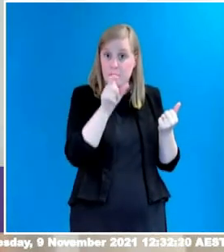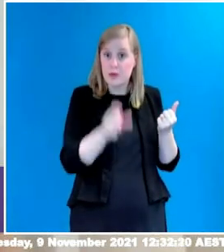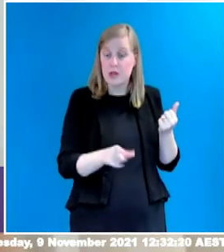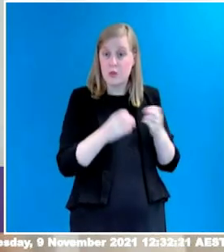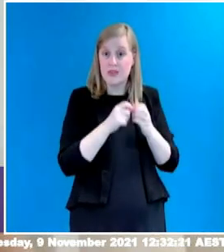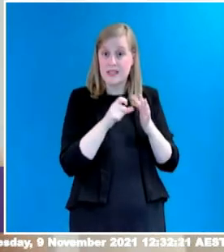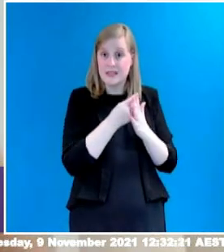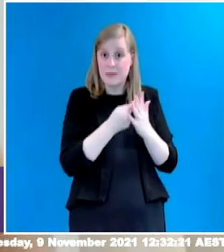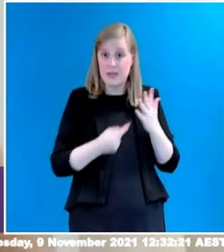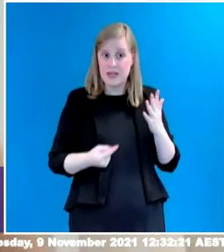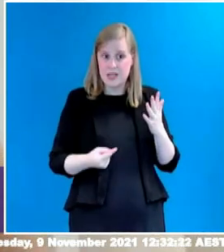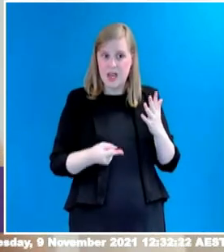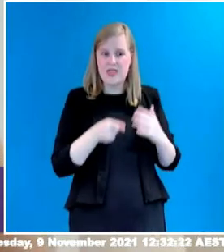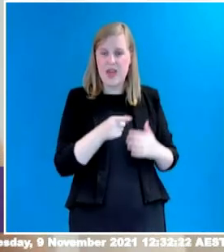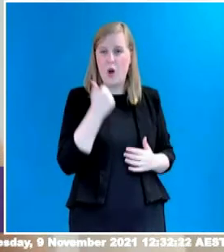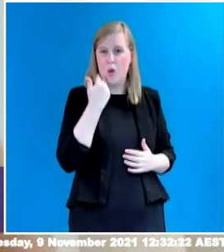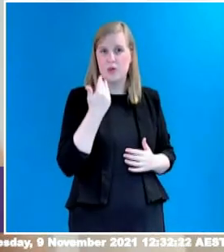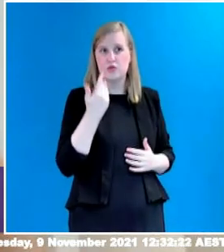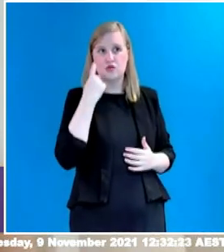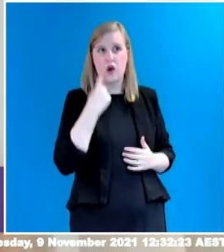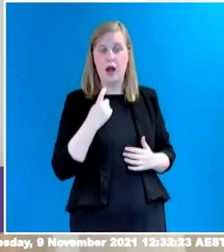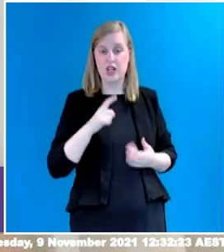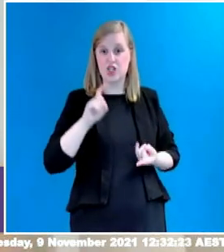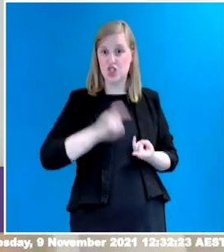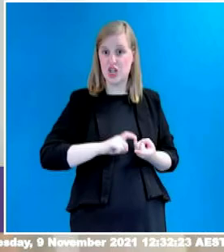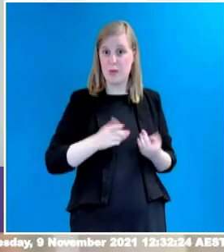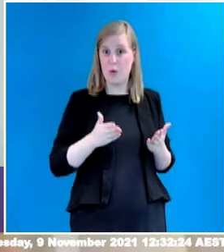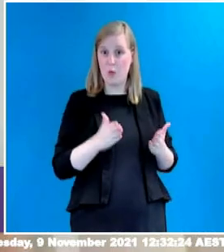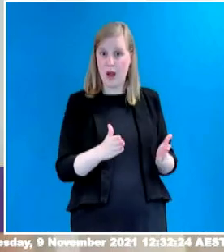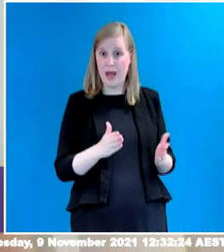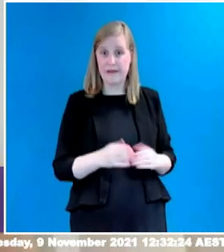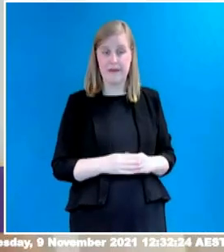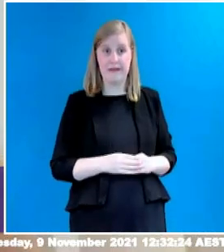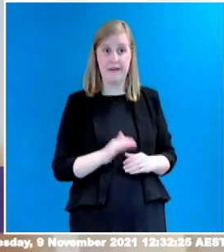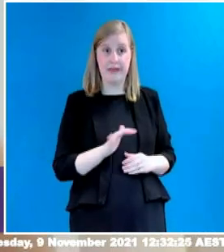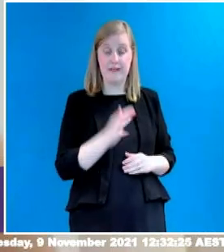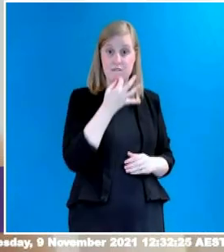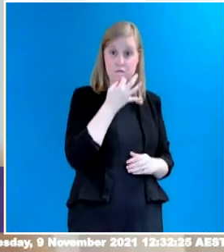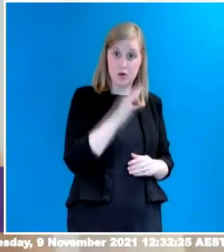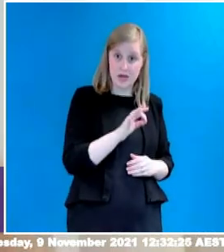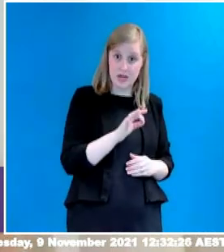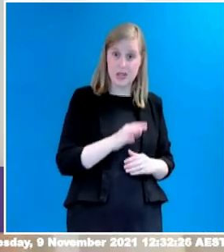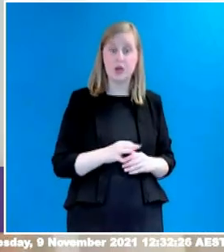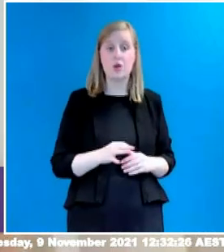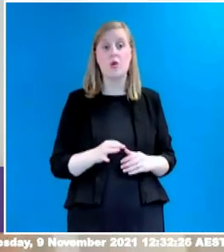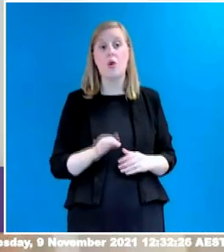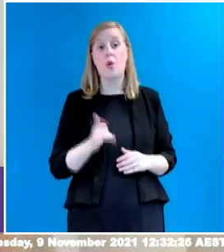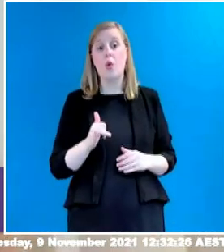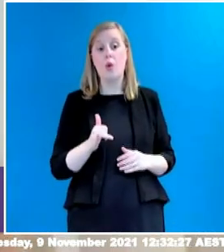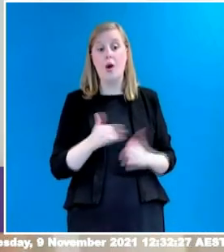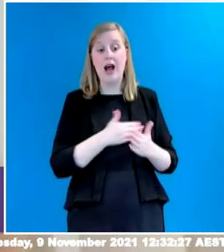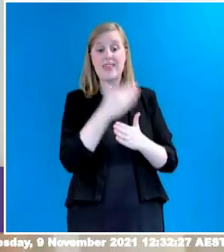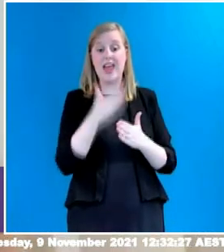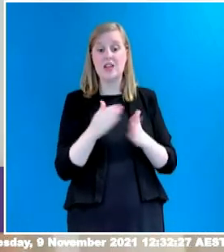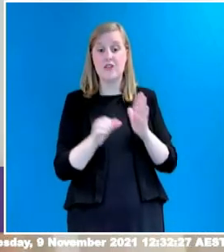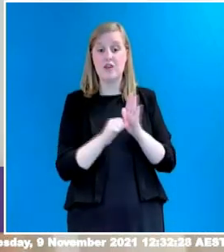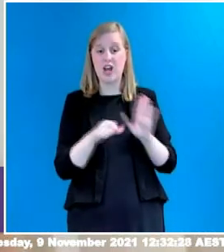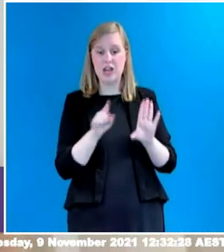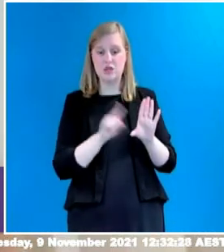Or if they put some money or resources into it, they will put a bit of money at the end of the financial year, they will tuck it at that.